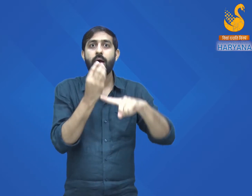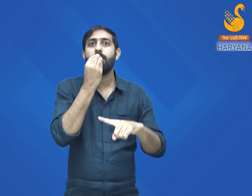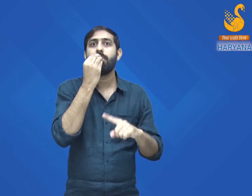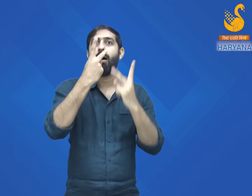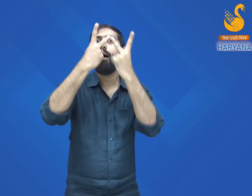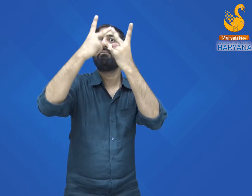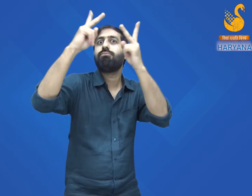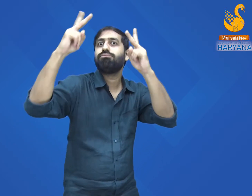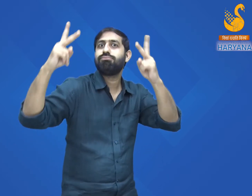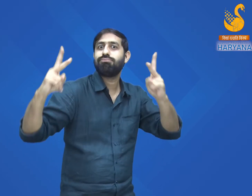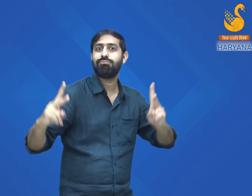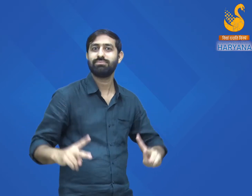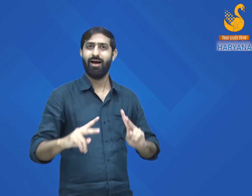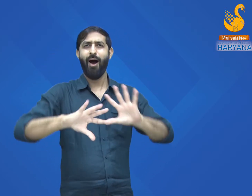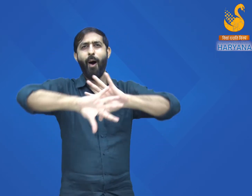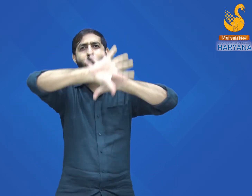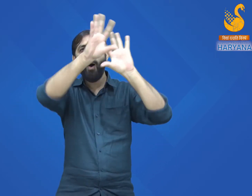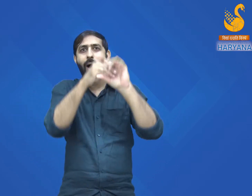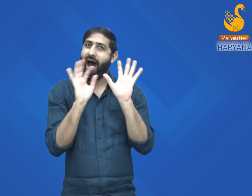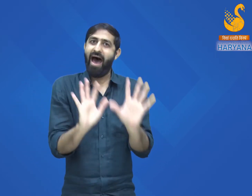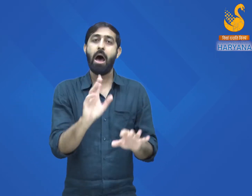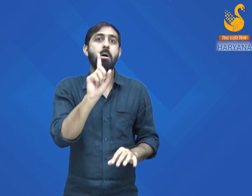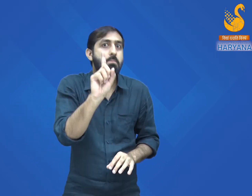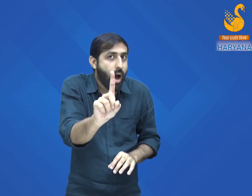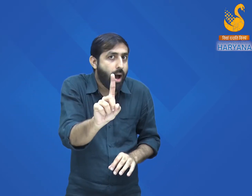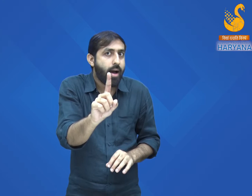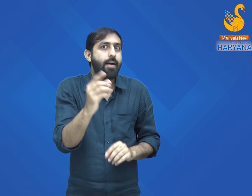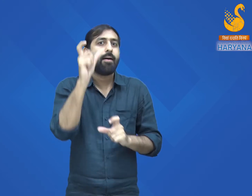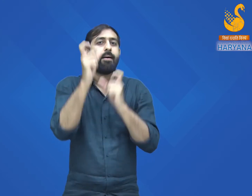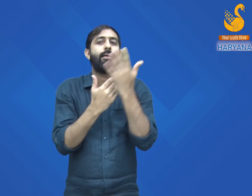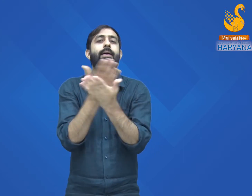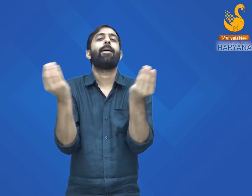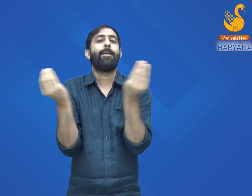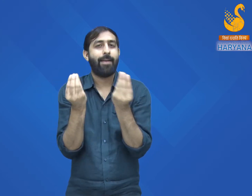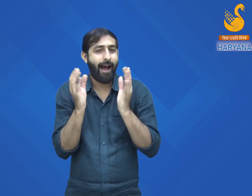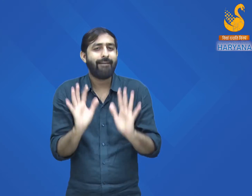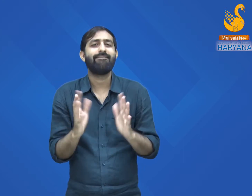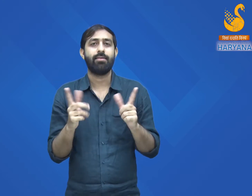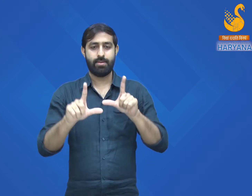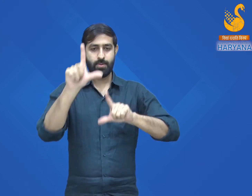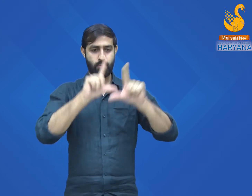Even different cuisines, different spices and different flavors. However, do we feel disconnected?